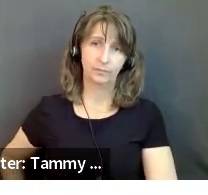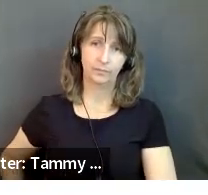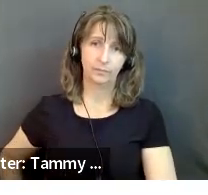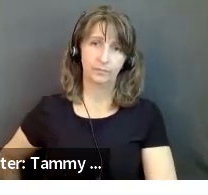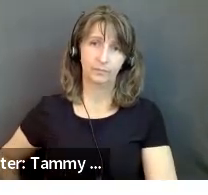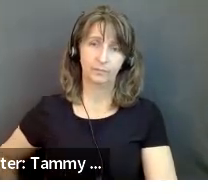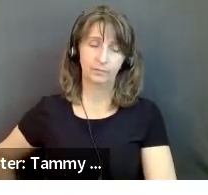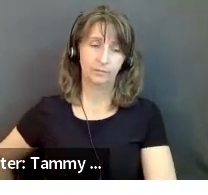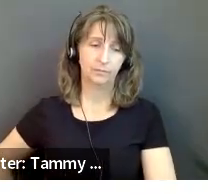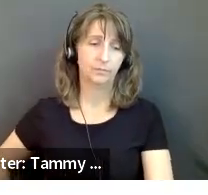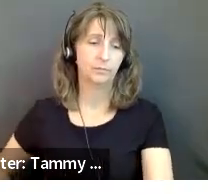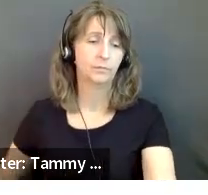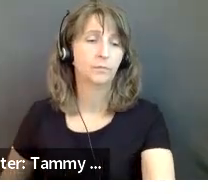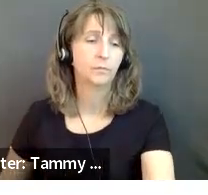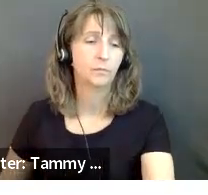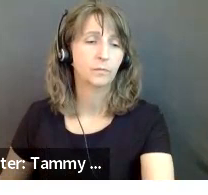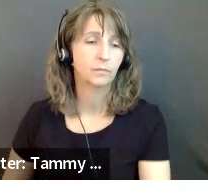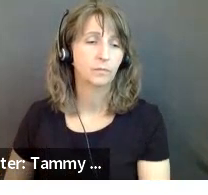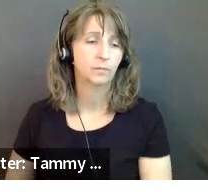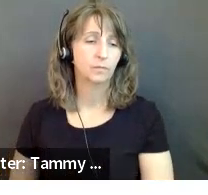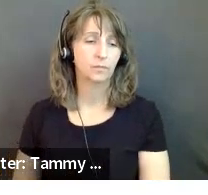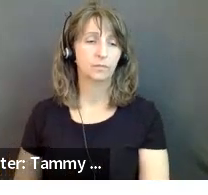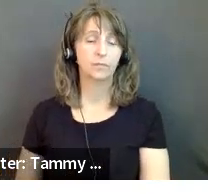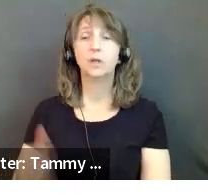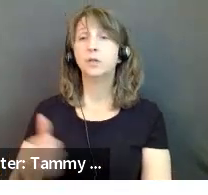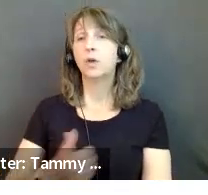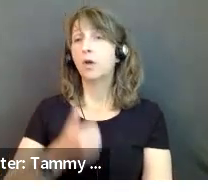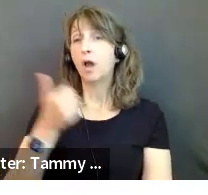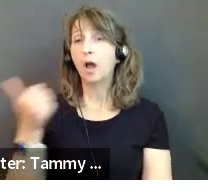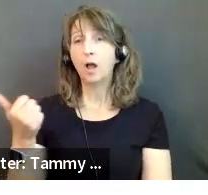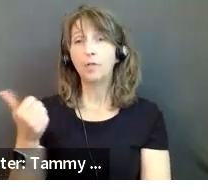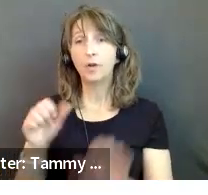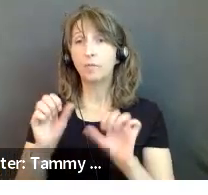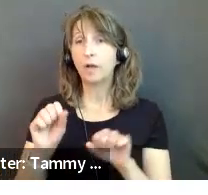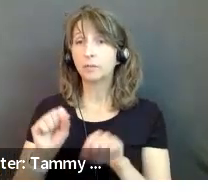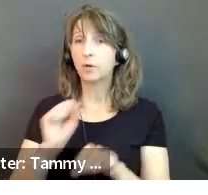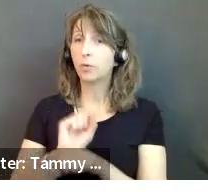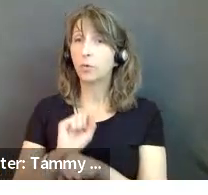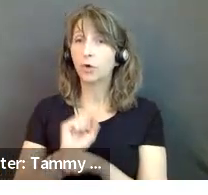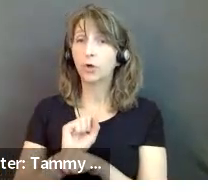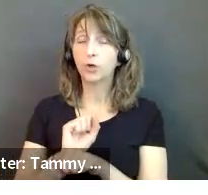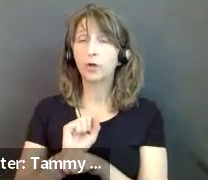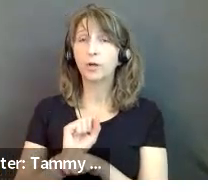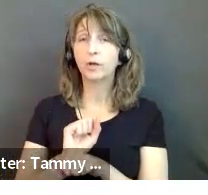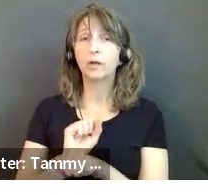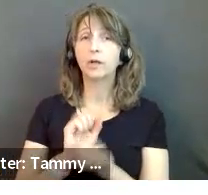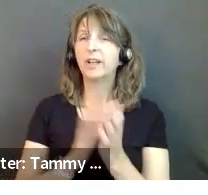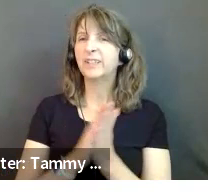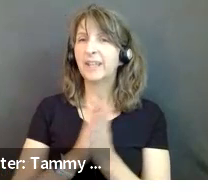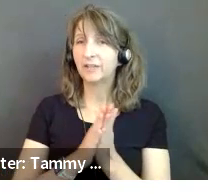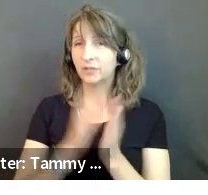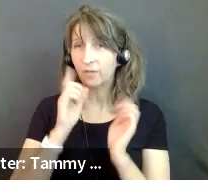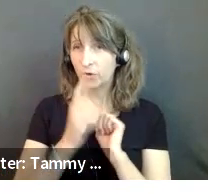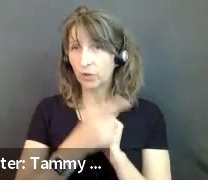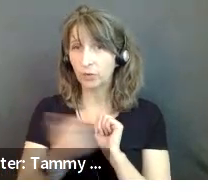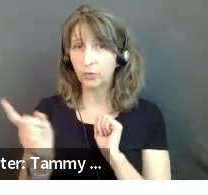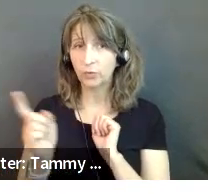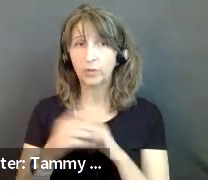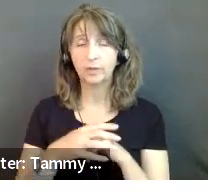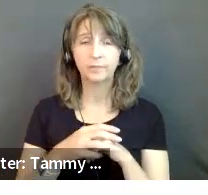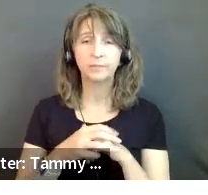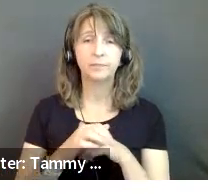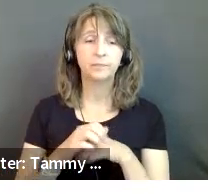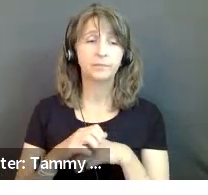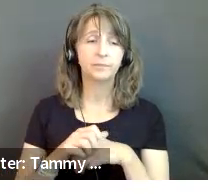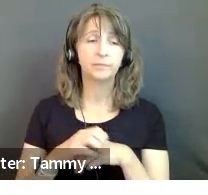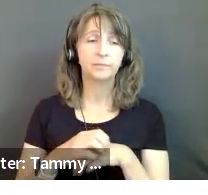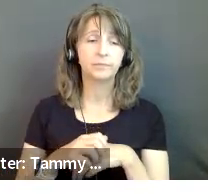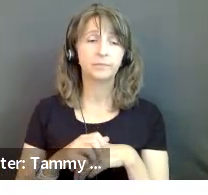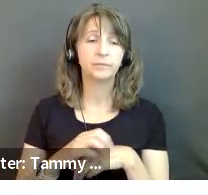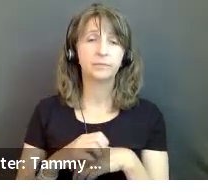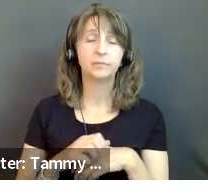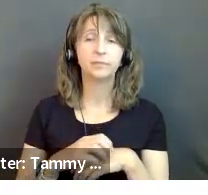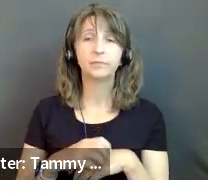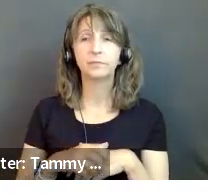So at this point, other work incentives can come into play. So. Things that can bring down what Social Security considers you earning.